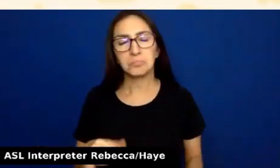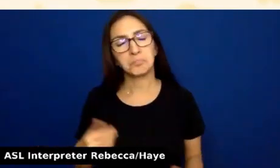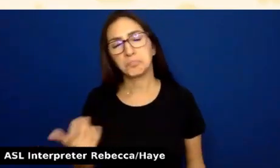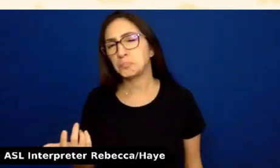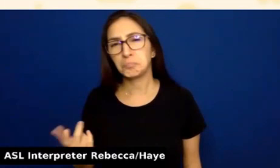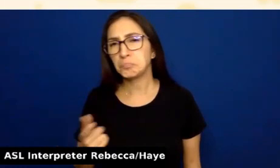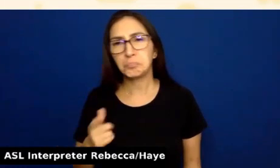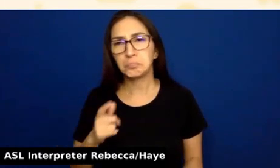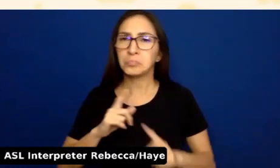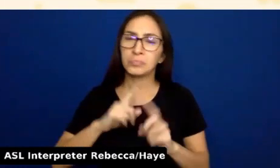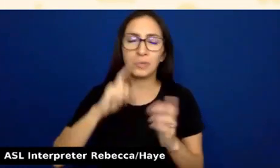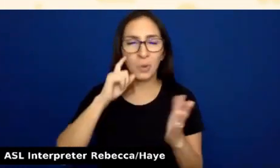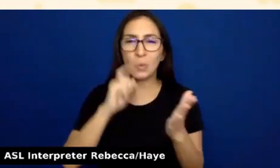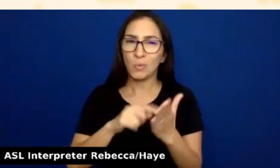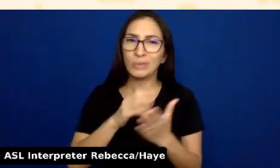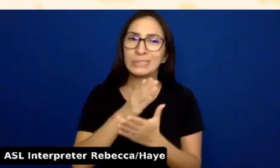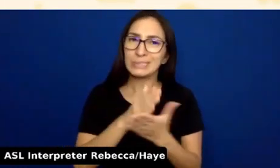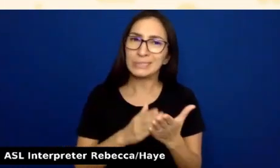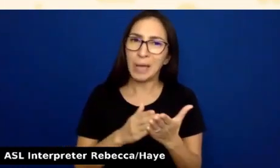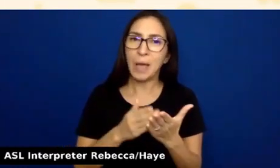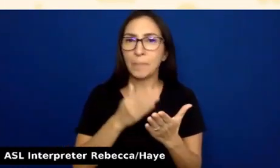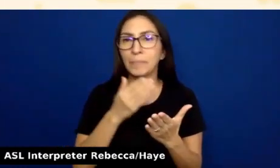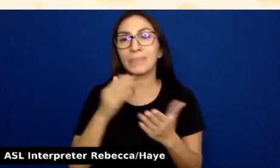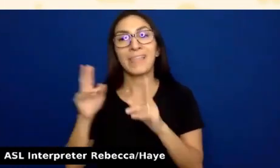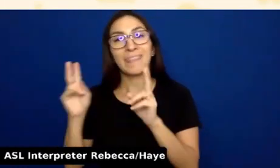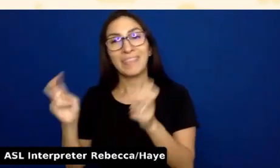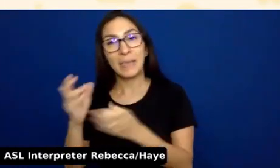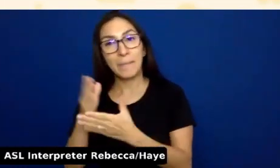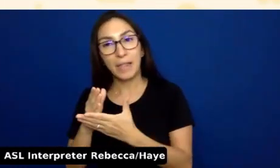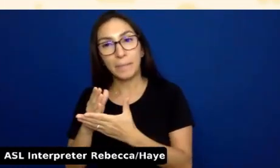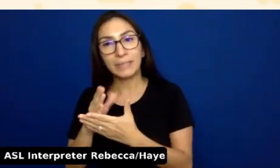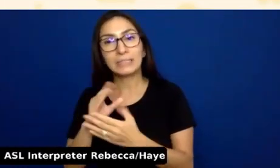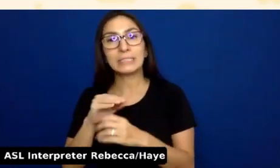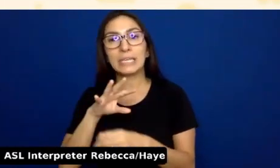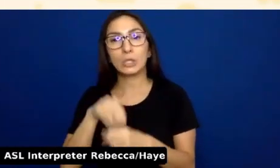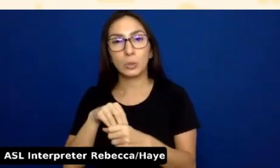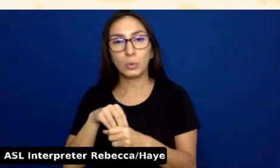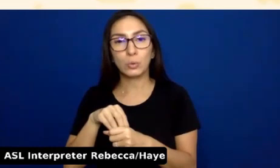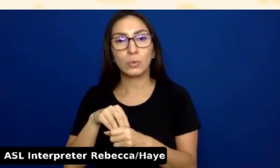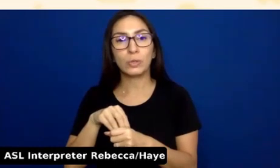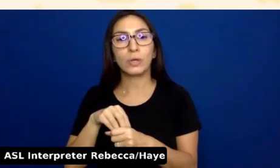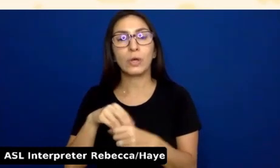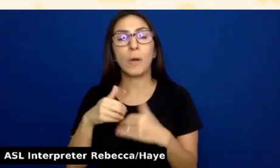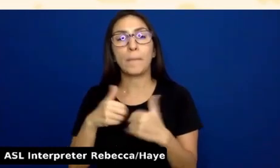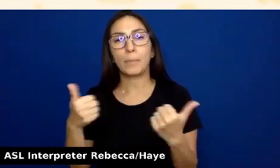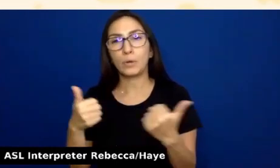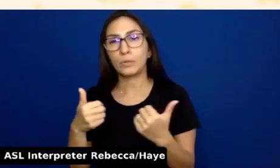as a theme element, a pricing table with yes and no.